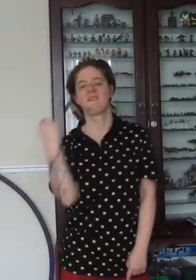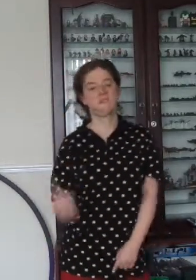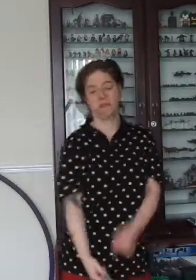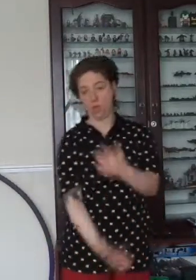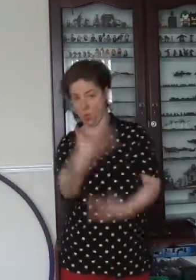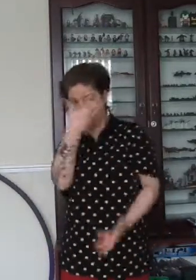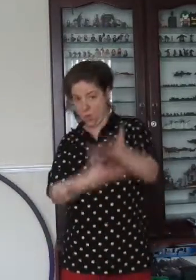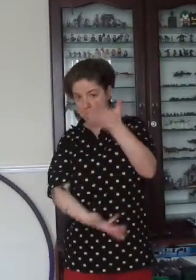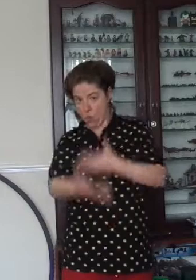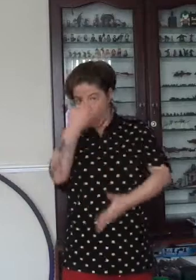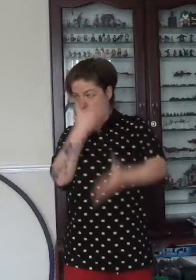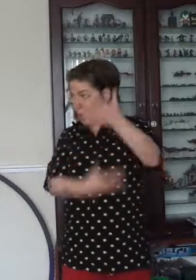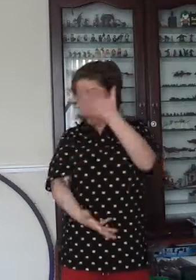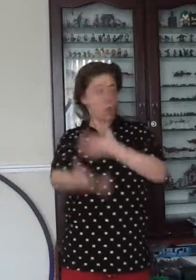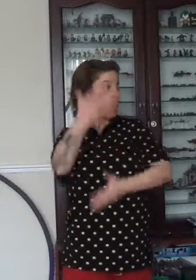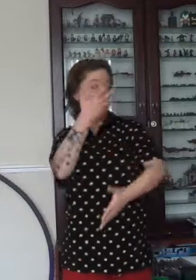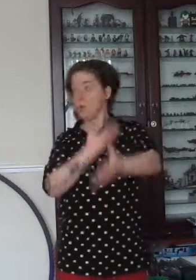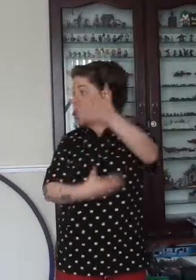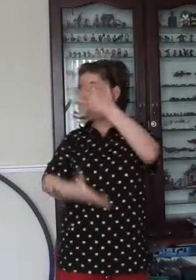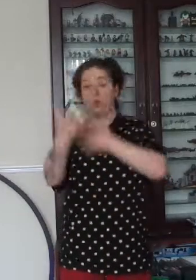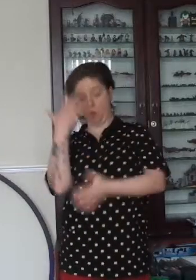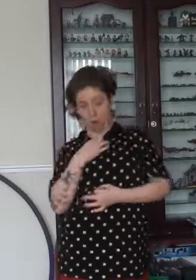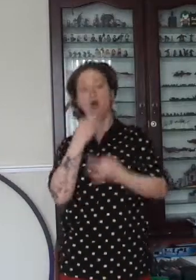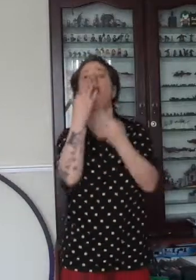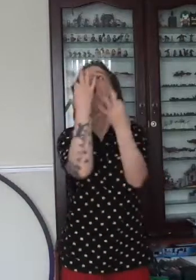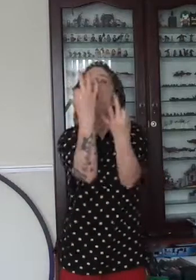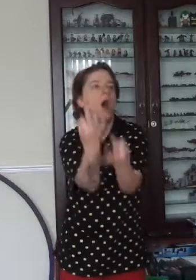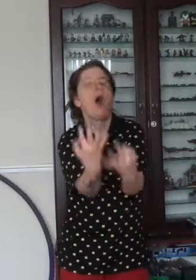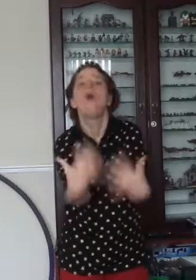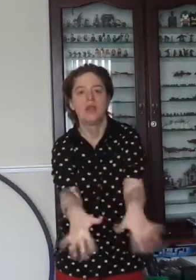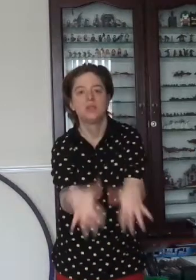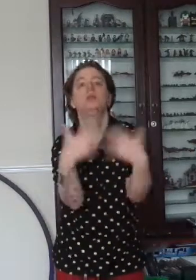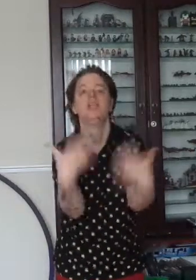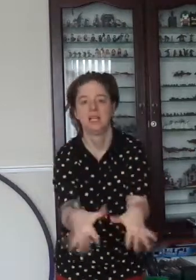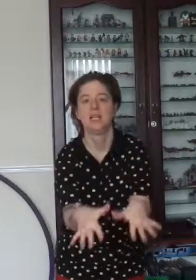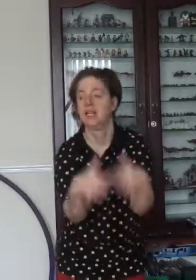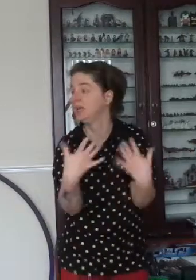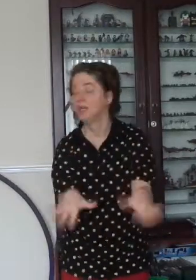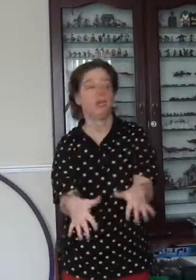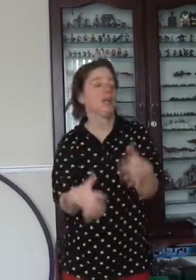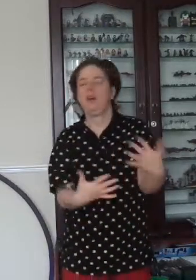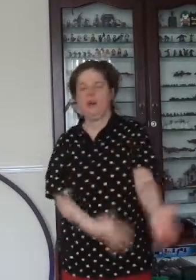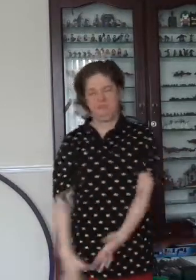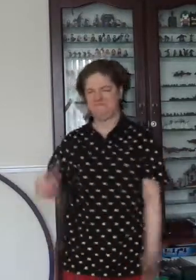And the games you'd play You would always win, always win